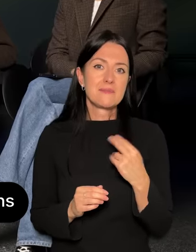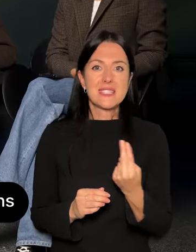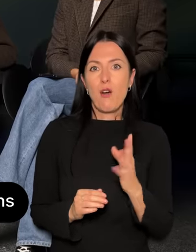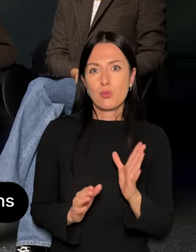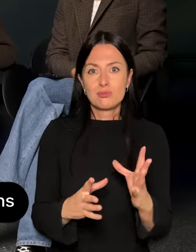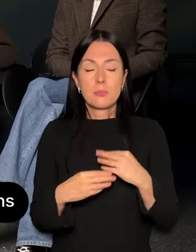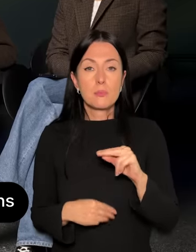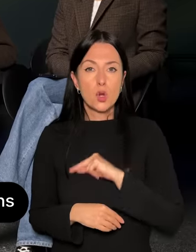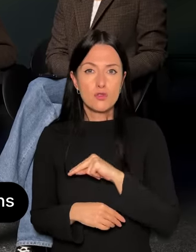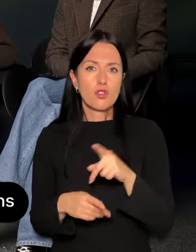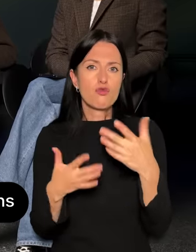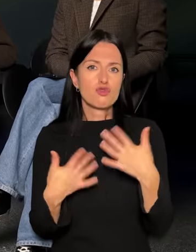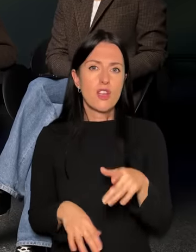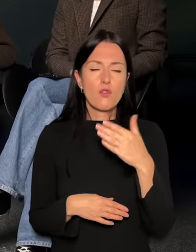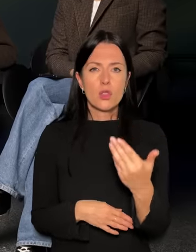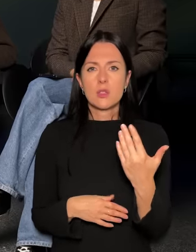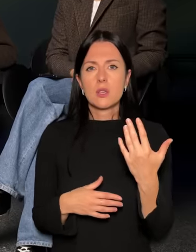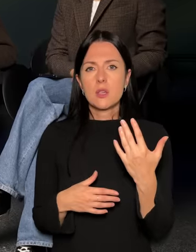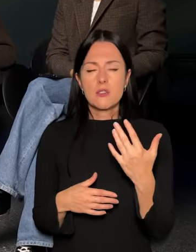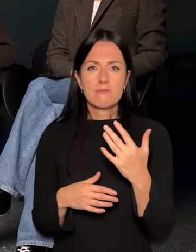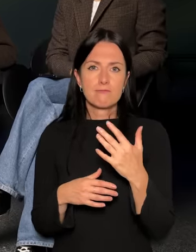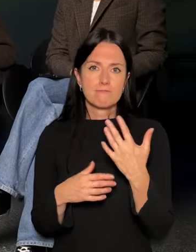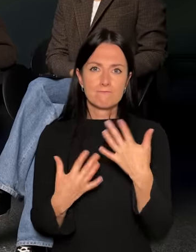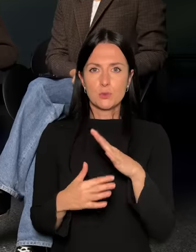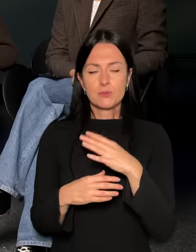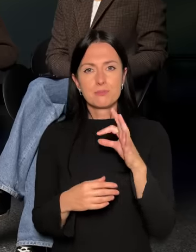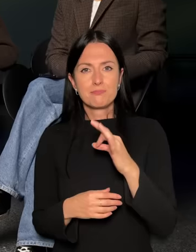Because, even then, they were making their claims and expressing their desires.